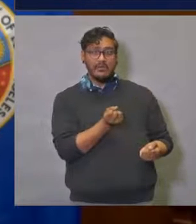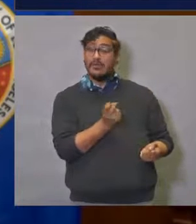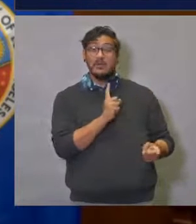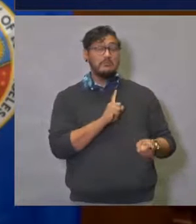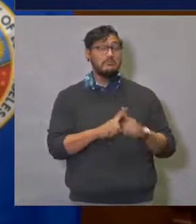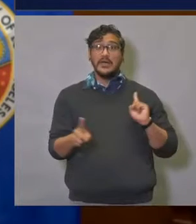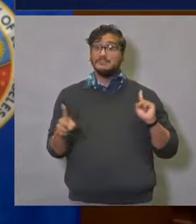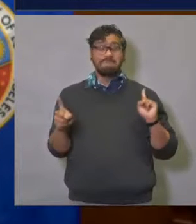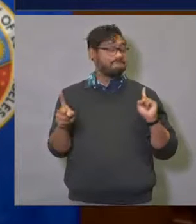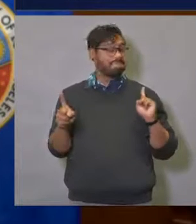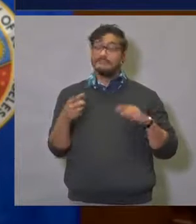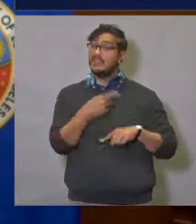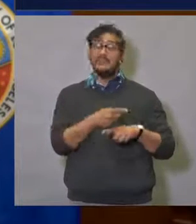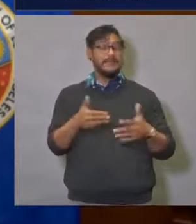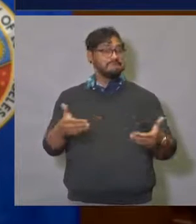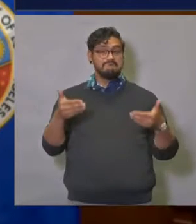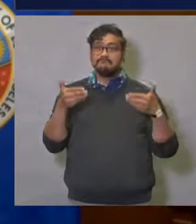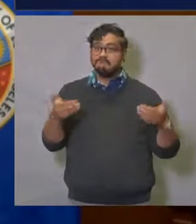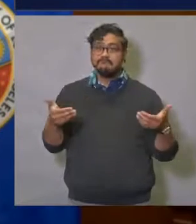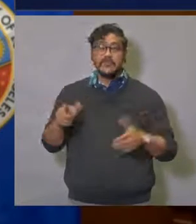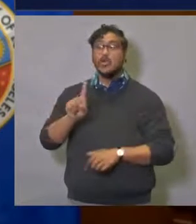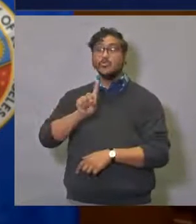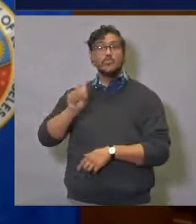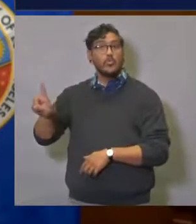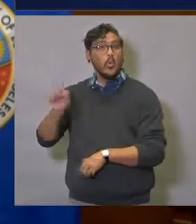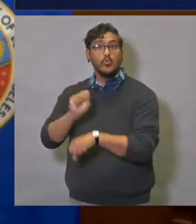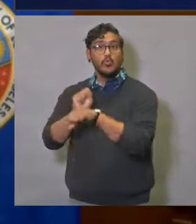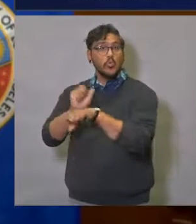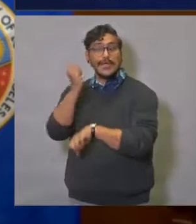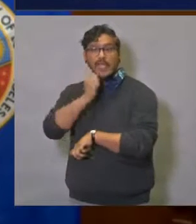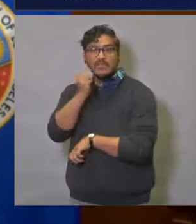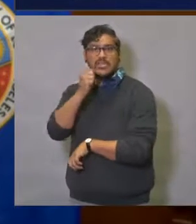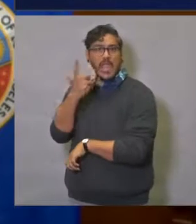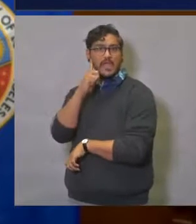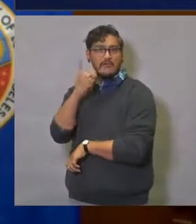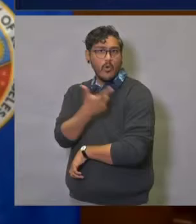LOVED ONES. DESPITE THAT, THEY ARE OUT IN THE COMMUNITY GETTING BACK SING